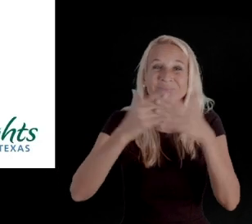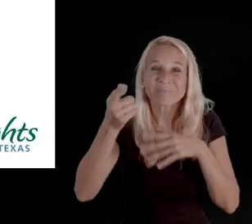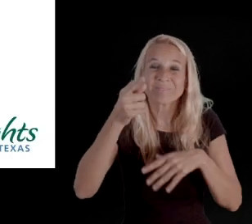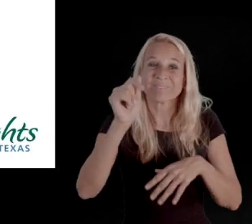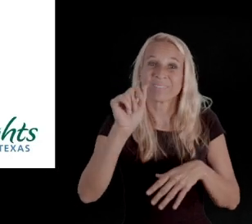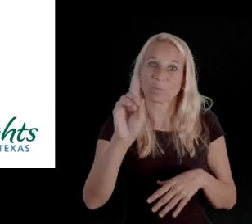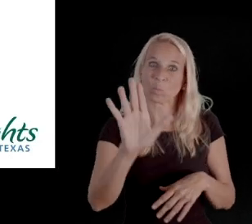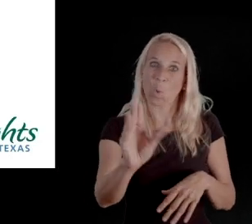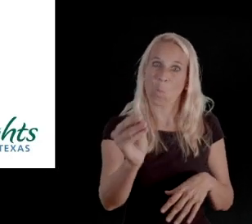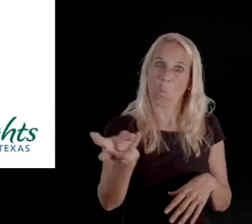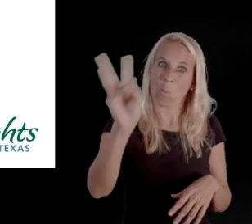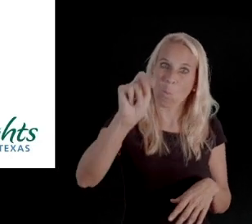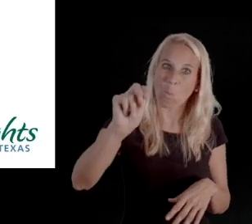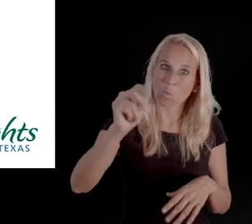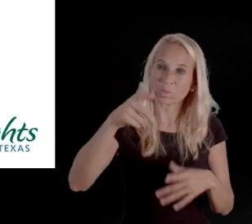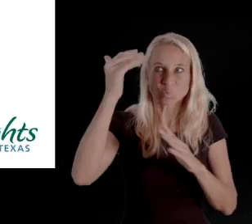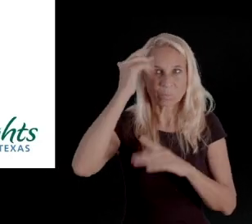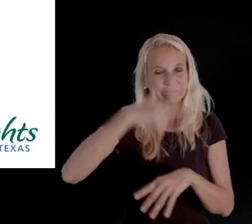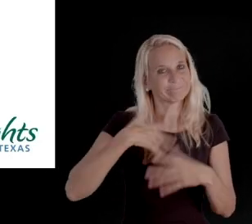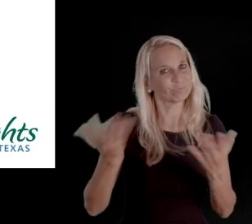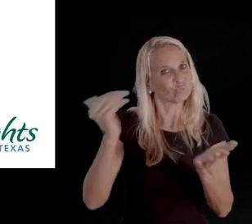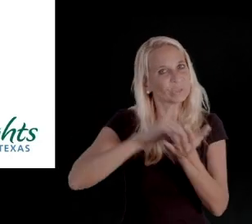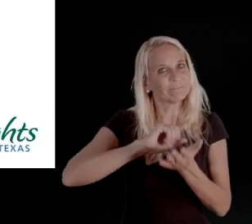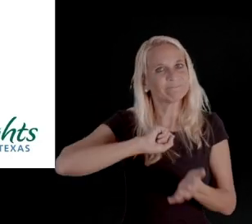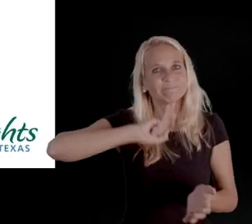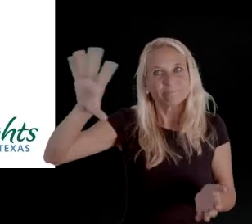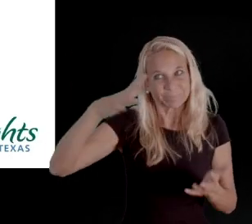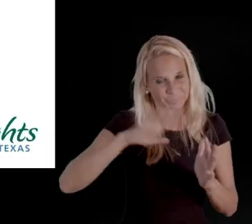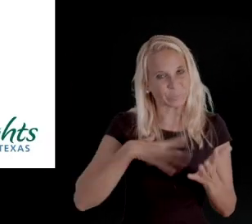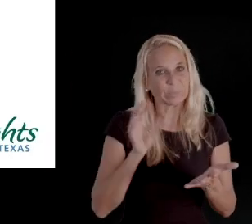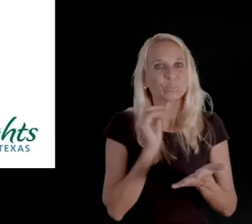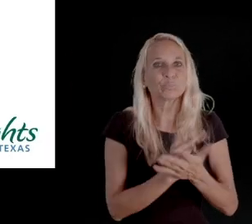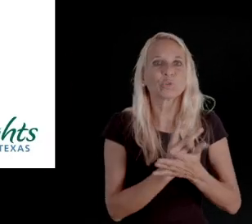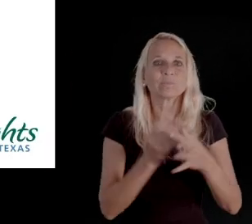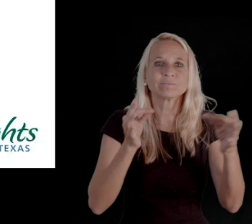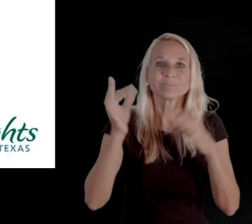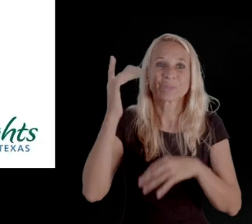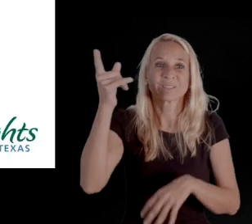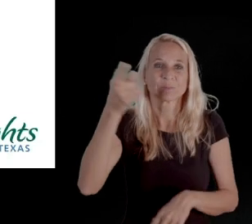let them know if you also resubmit and you're approved, because then they don't have to make a decision.